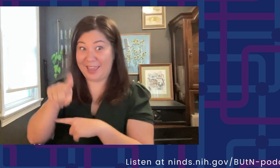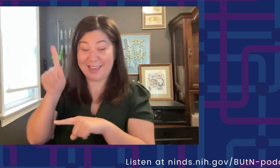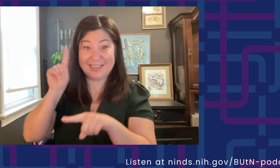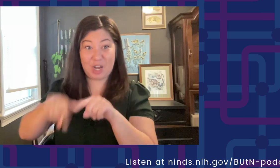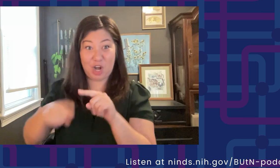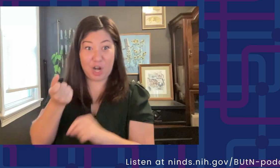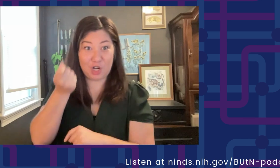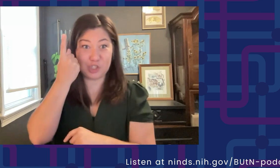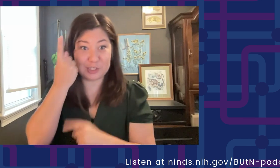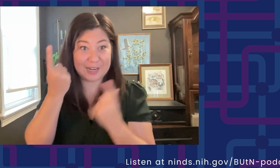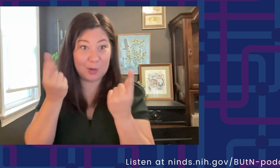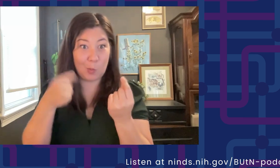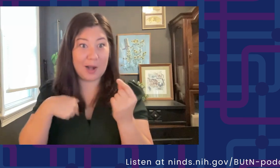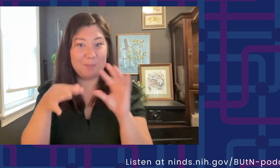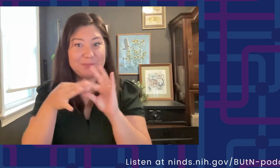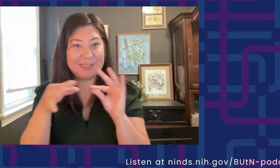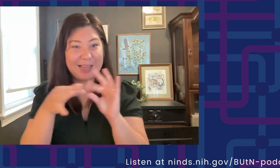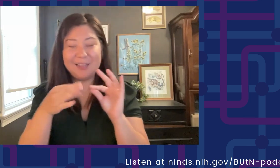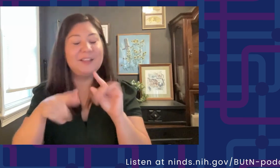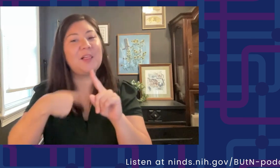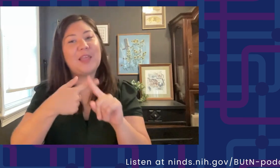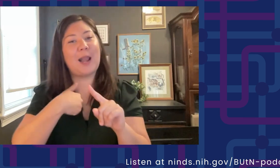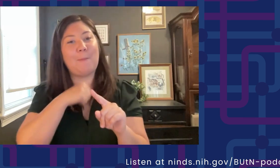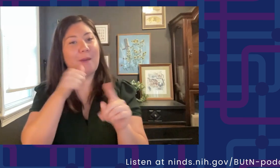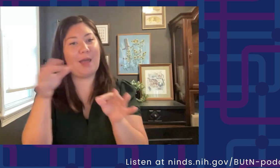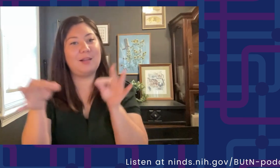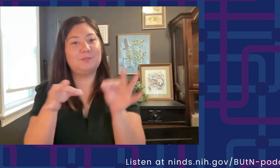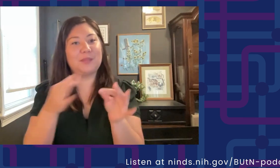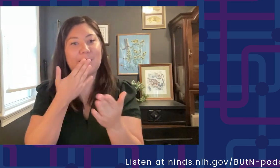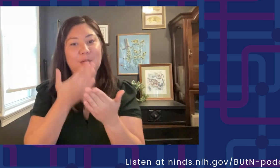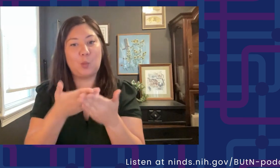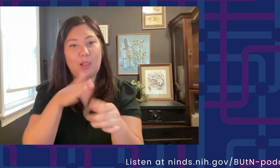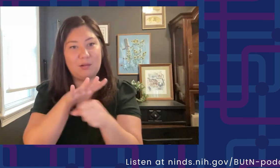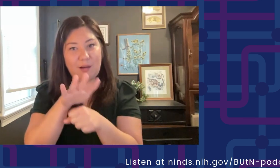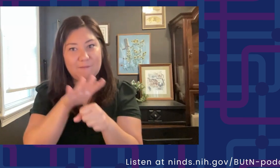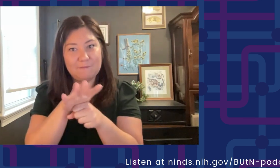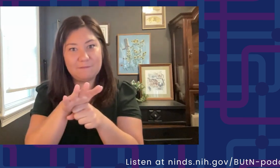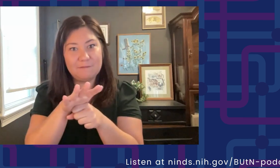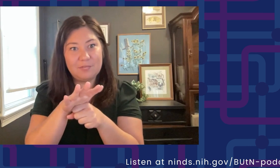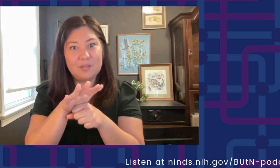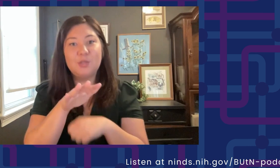So if they can't understand what I'm saying, then I'm not explaining it well enough.